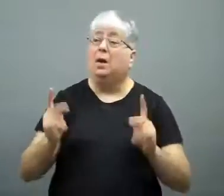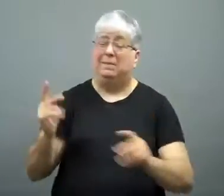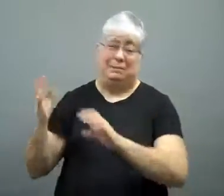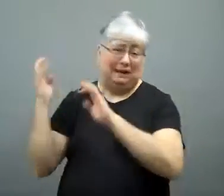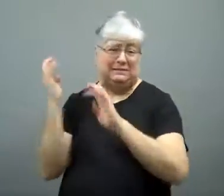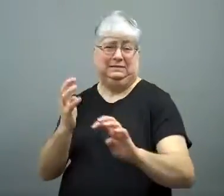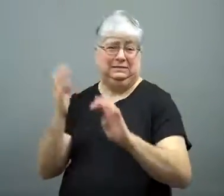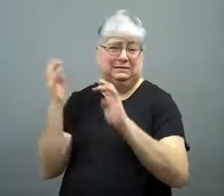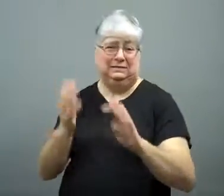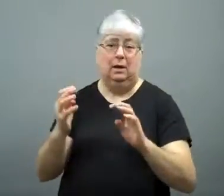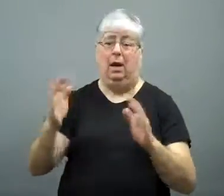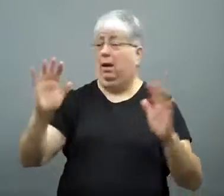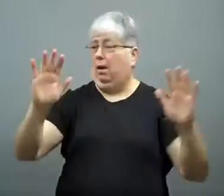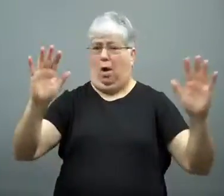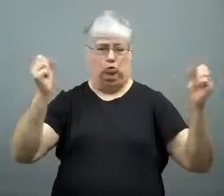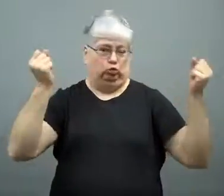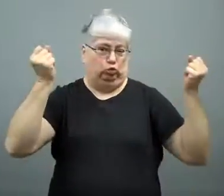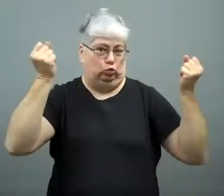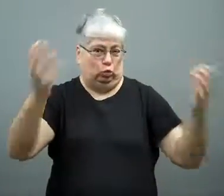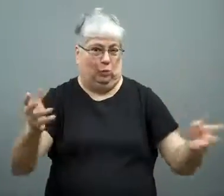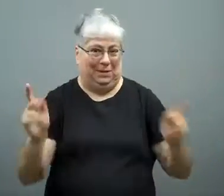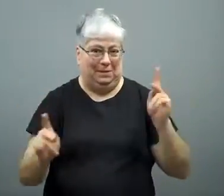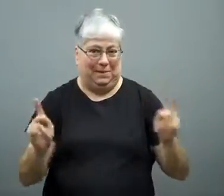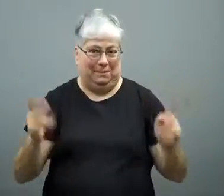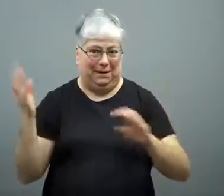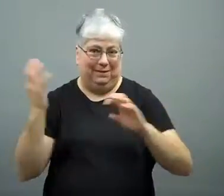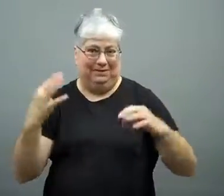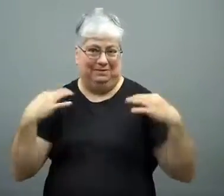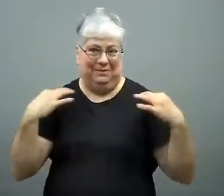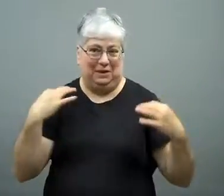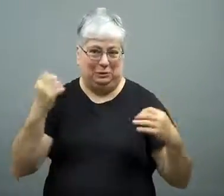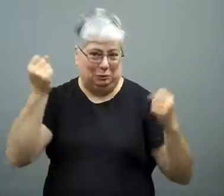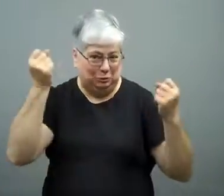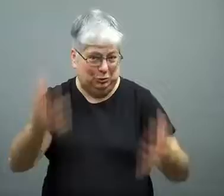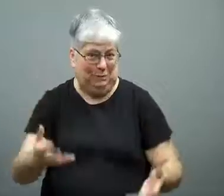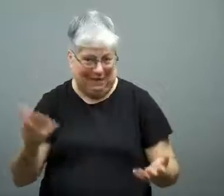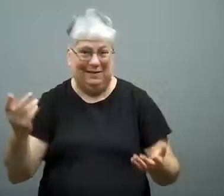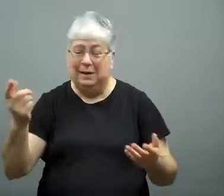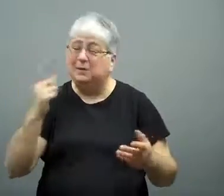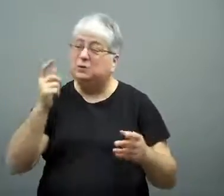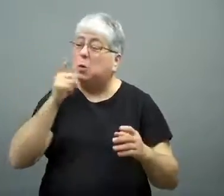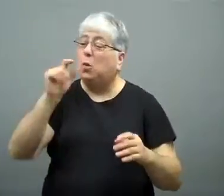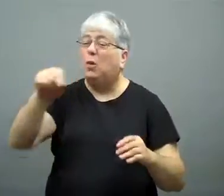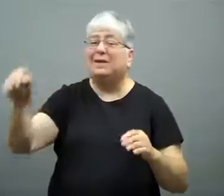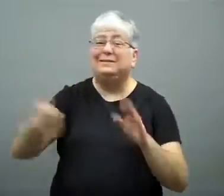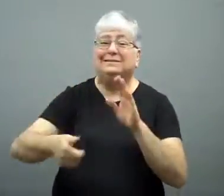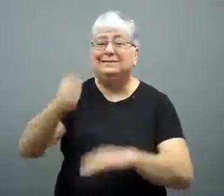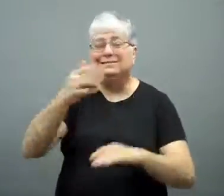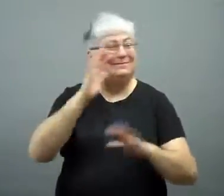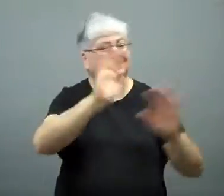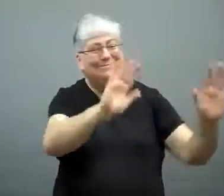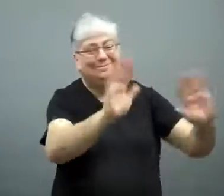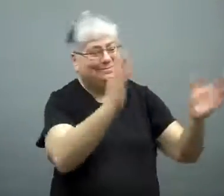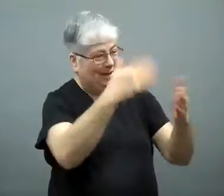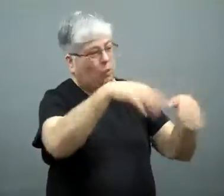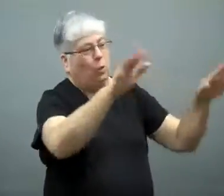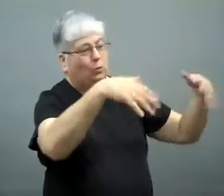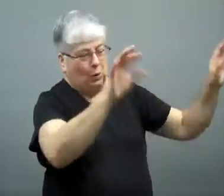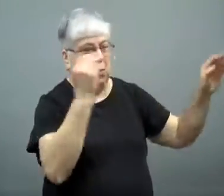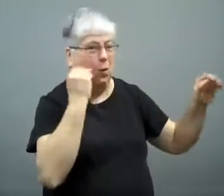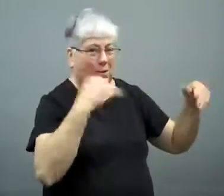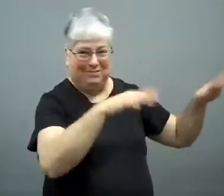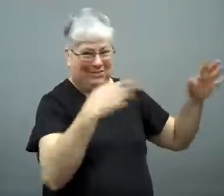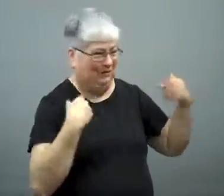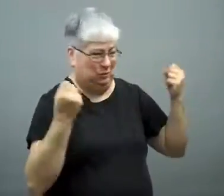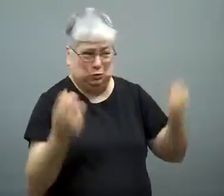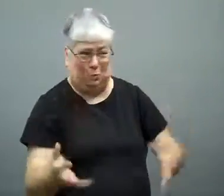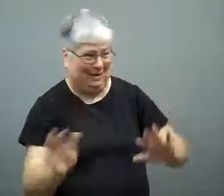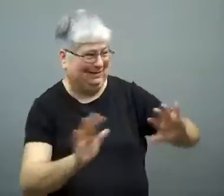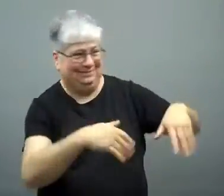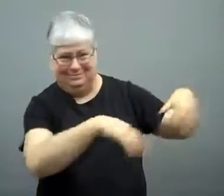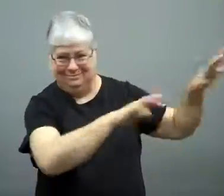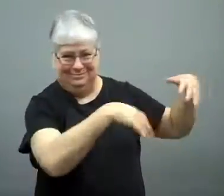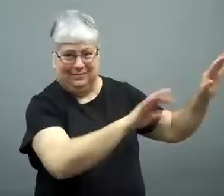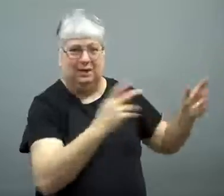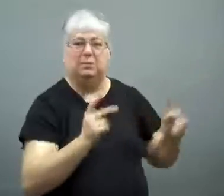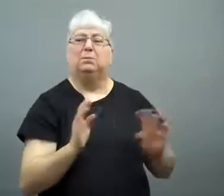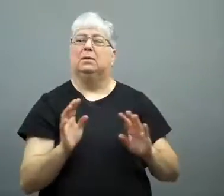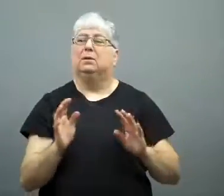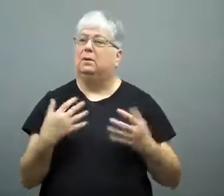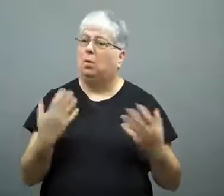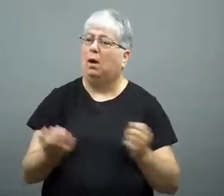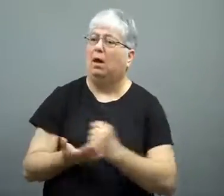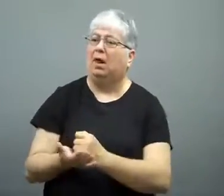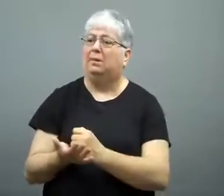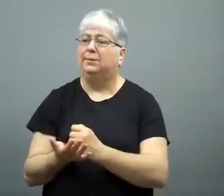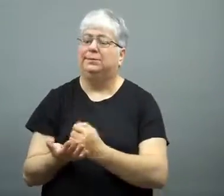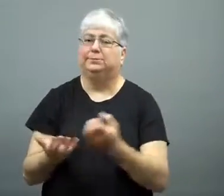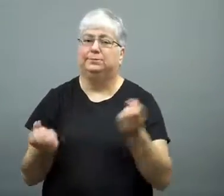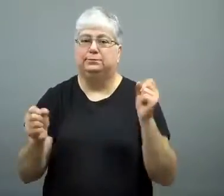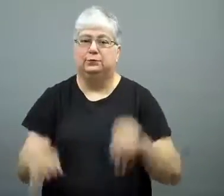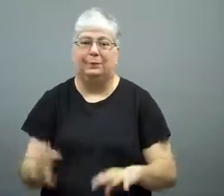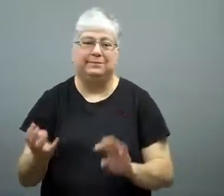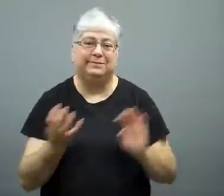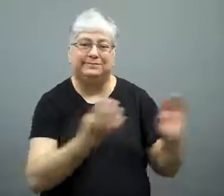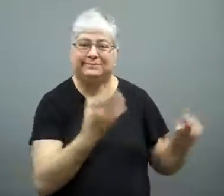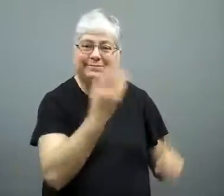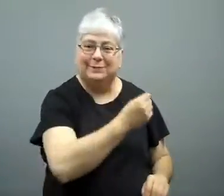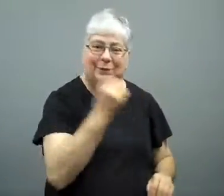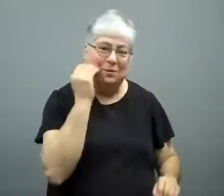There were so many volunteers, officials had to ask them to go home.